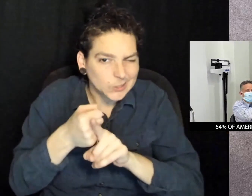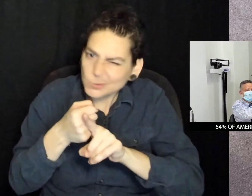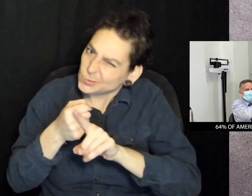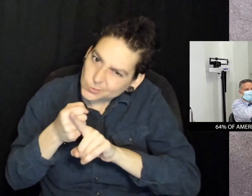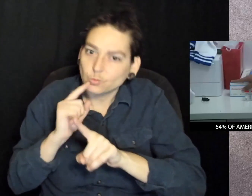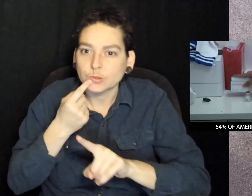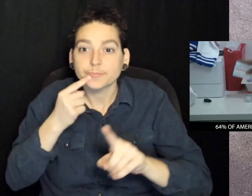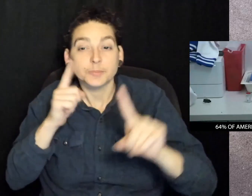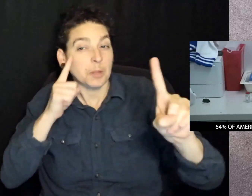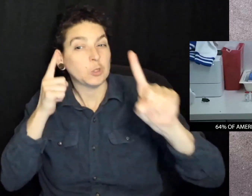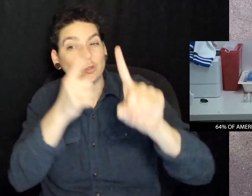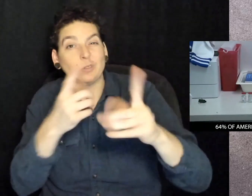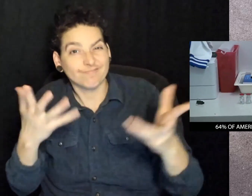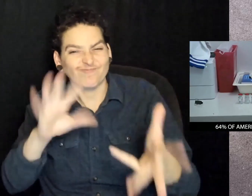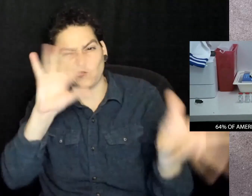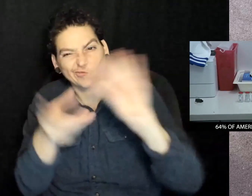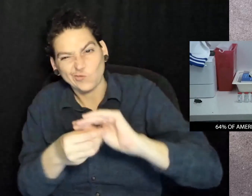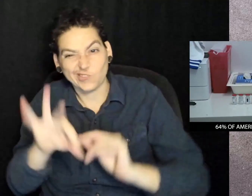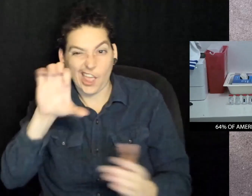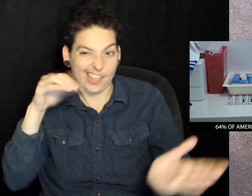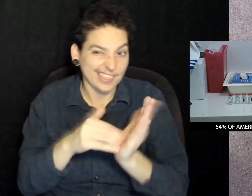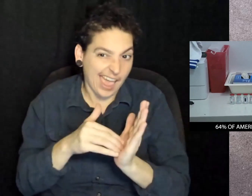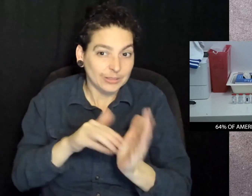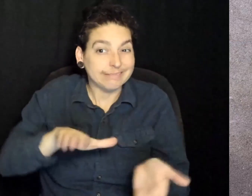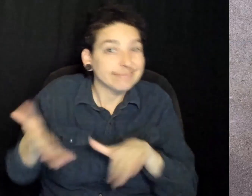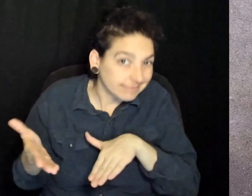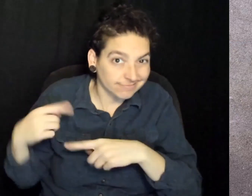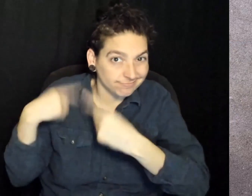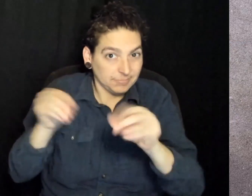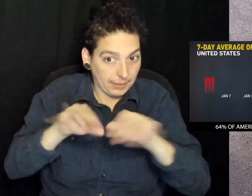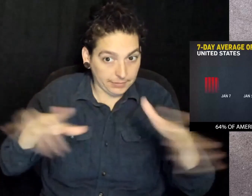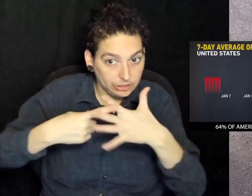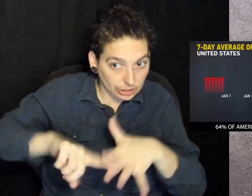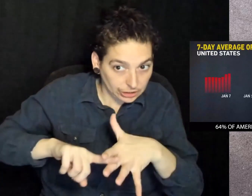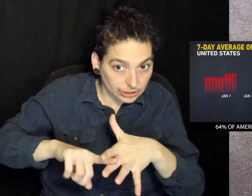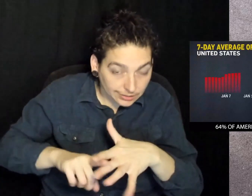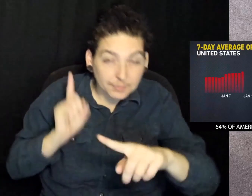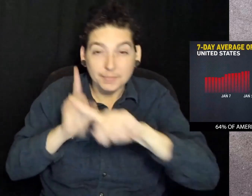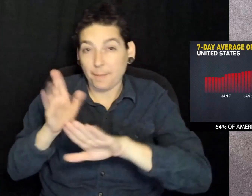Americans have been boosted which amounts to 27% of the total US population however the US